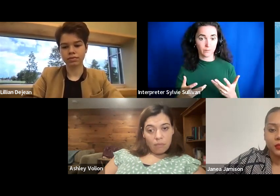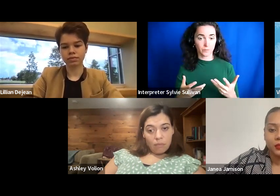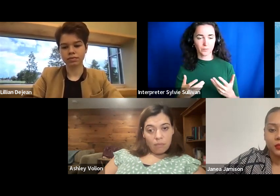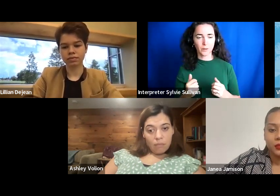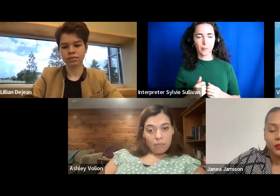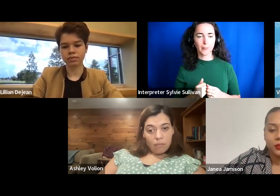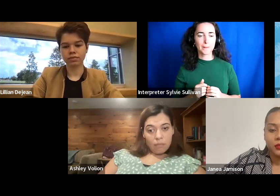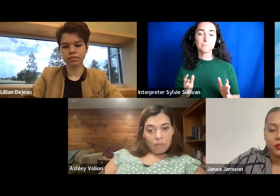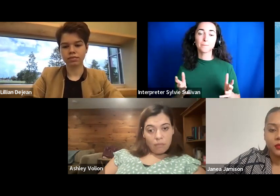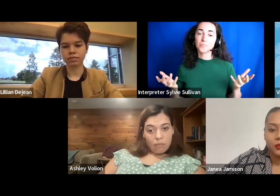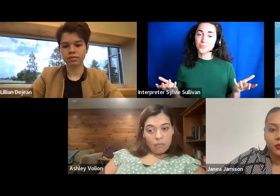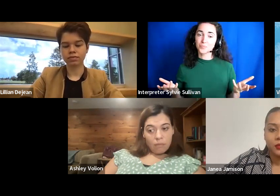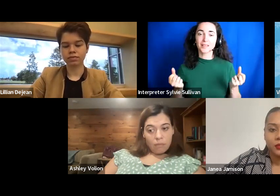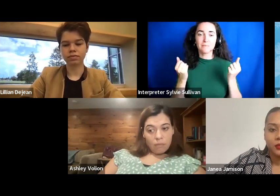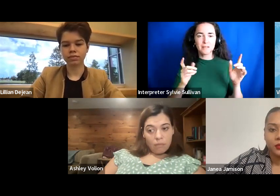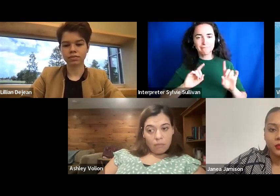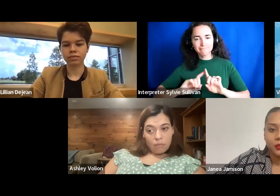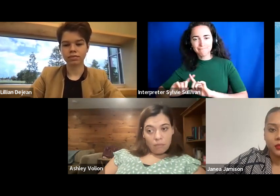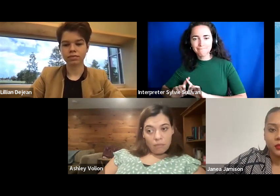pursue. So you know, there are a lot of different ways to vote in Louisiana.